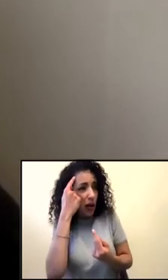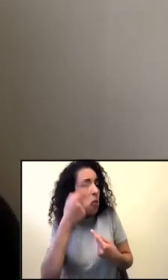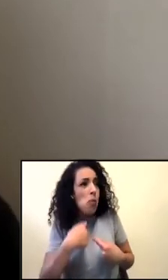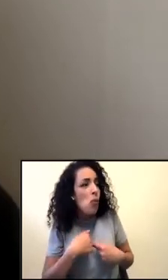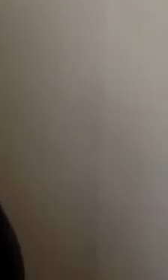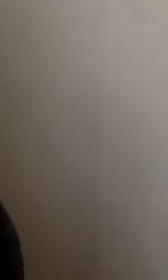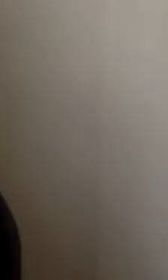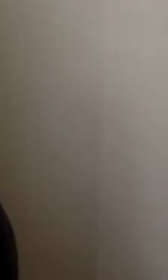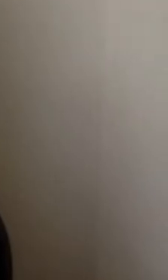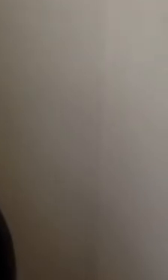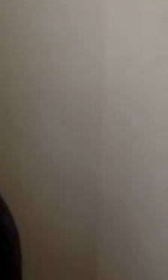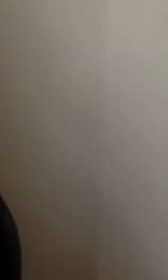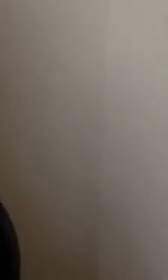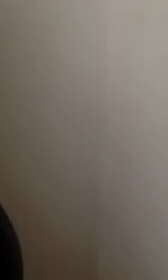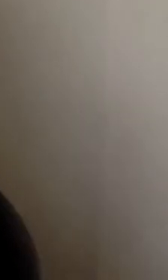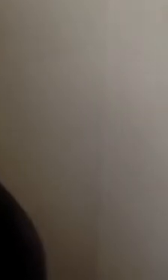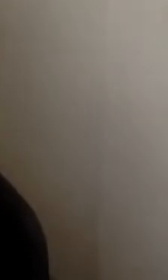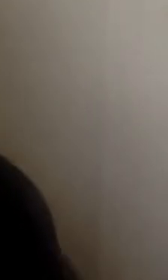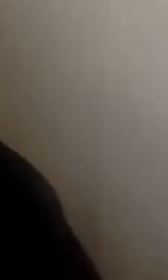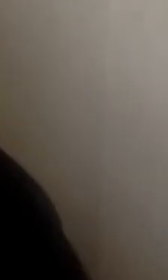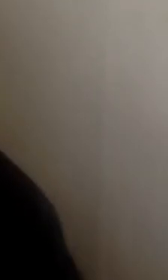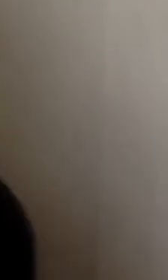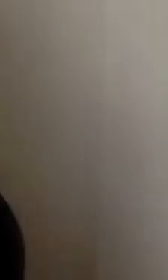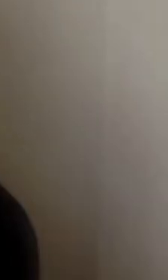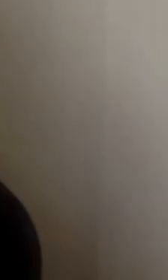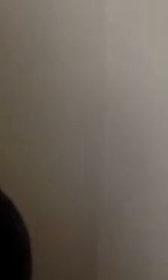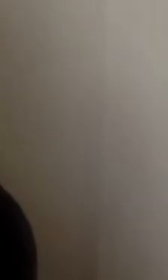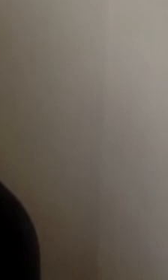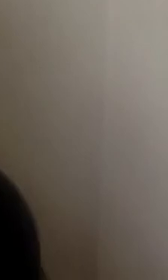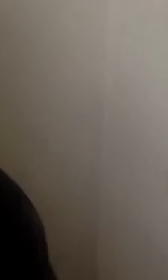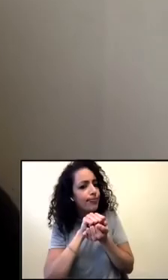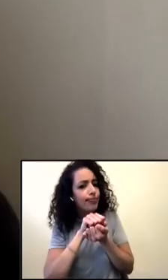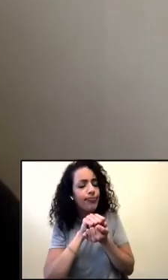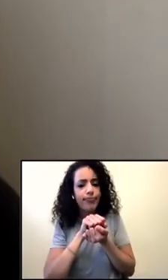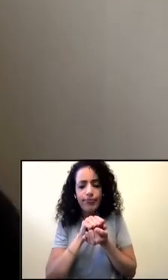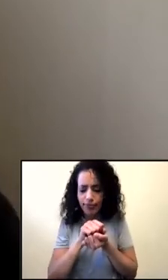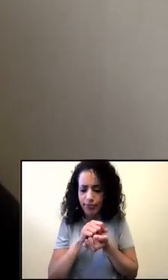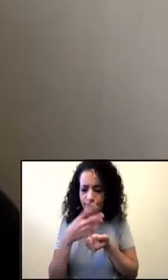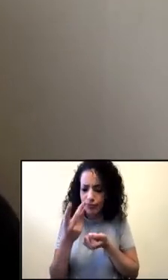yeah, all of the viewers can like have the option of having their voices added to this archive,